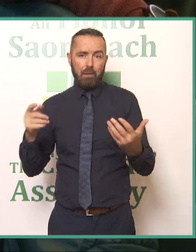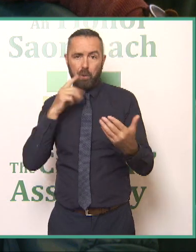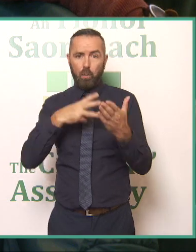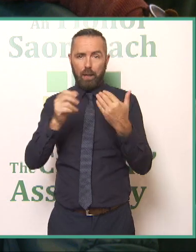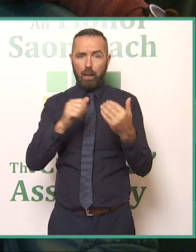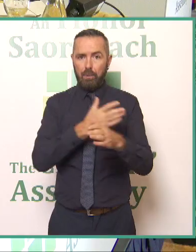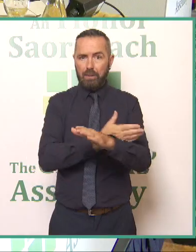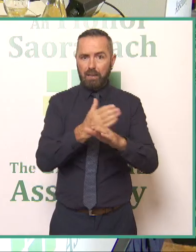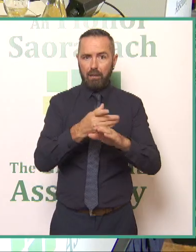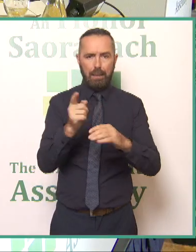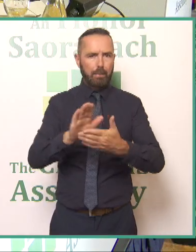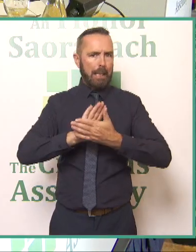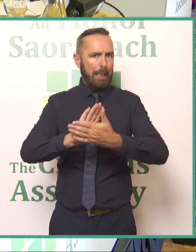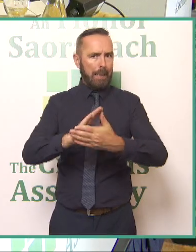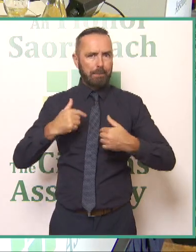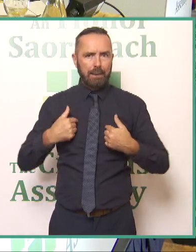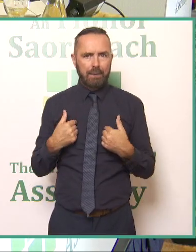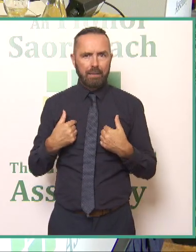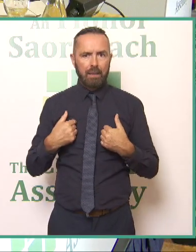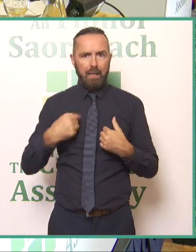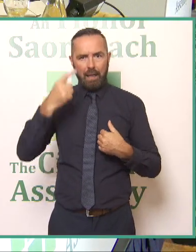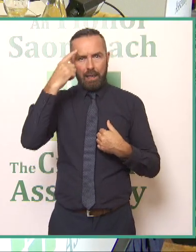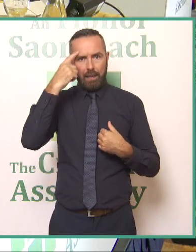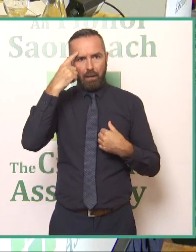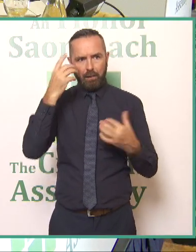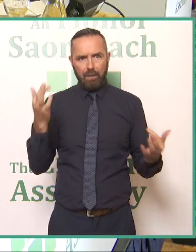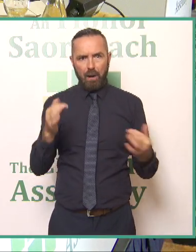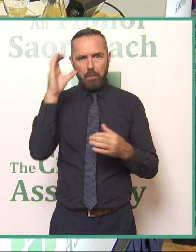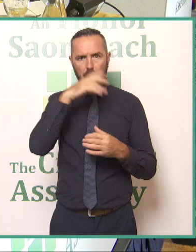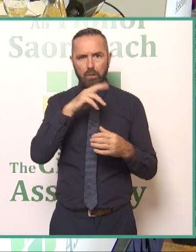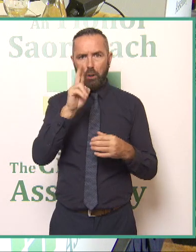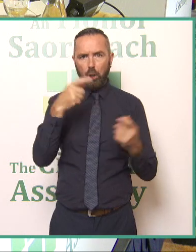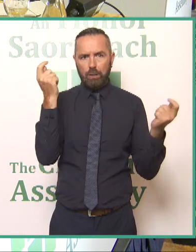against us he um he just thinks the fair enough to entirety he's afraid to be no electric current in